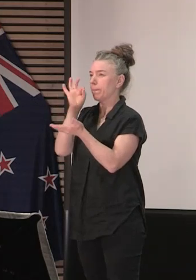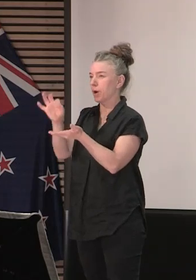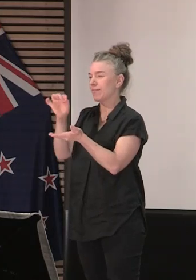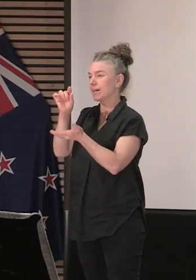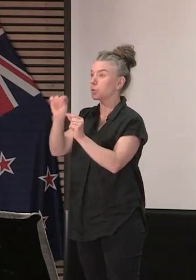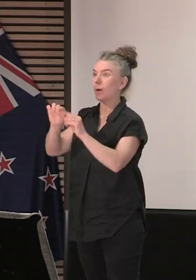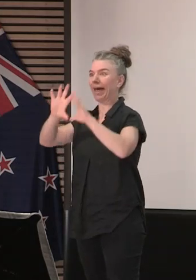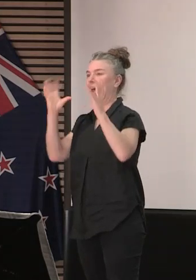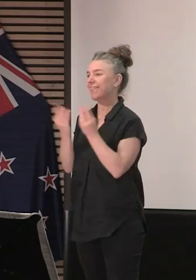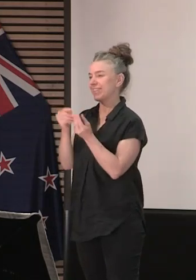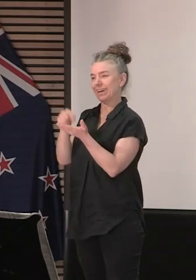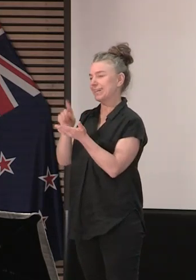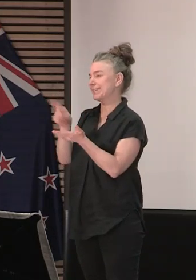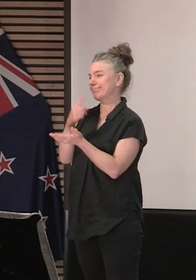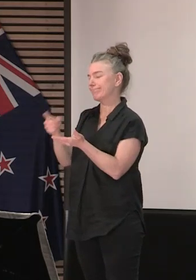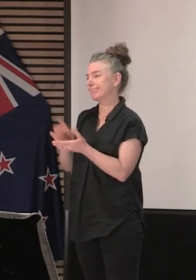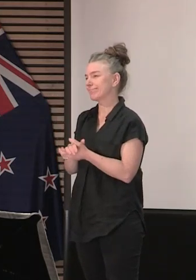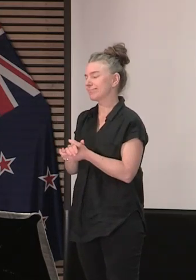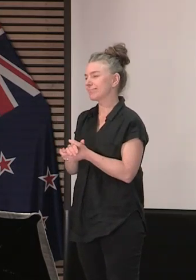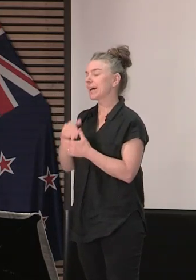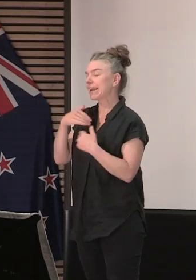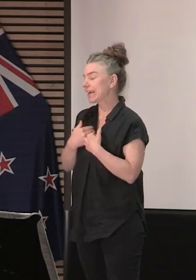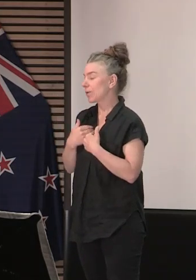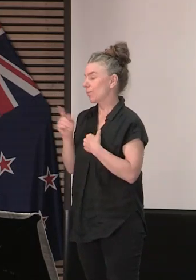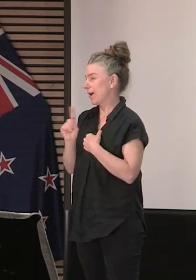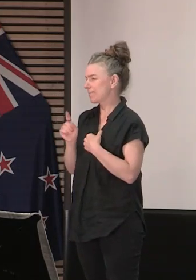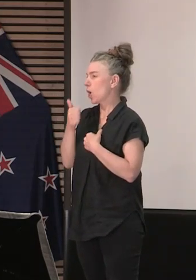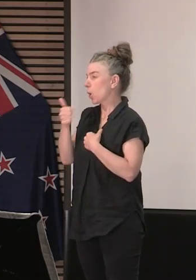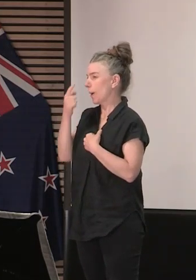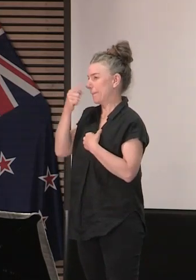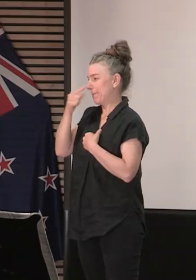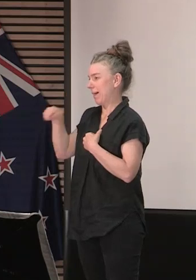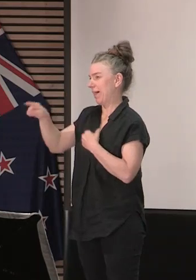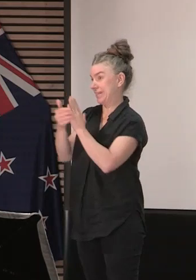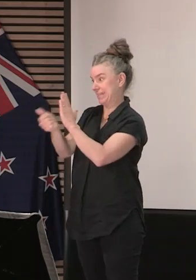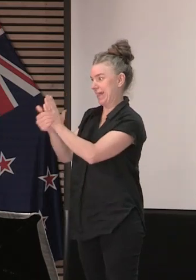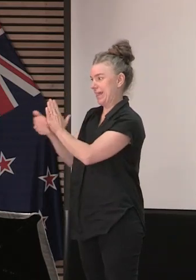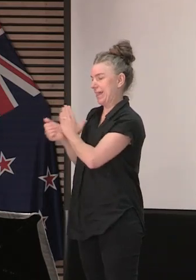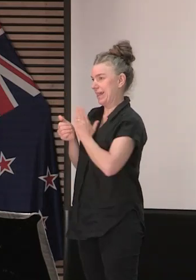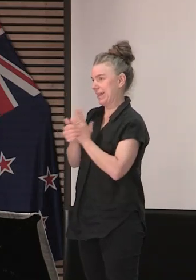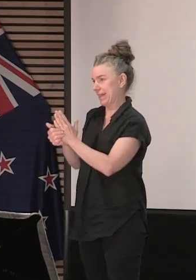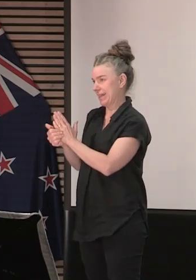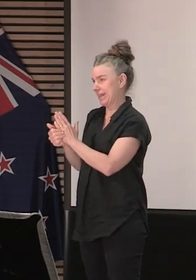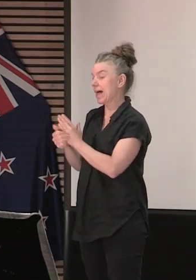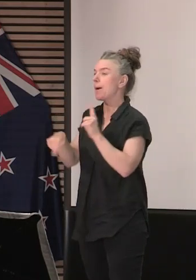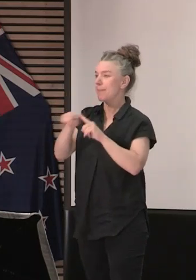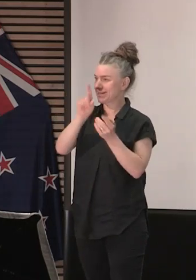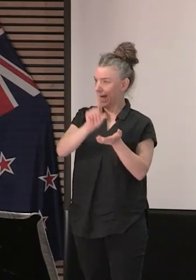What'smost important is that youhave good people, and enoughpeople, working on contacttracing as quickly aspossible.